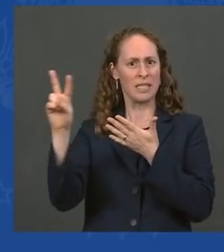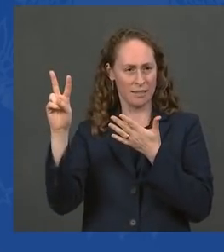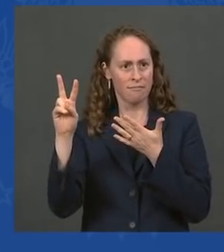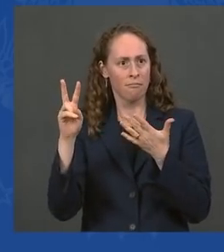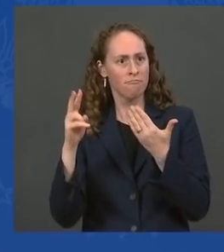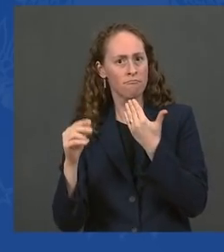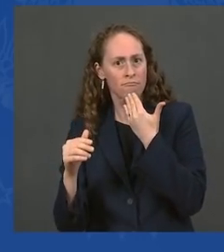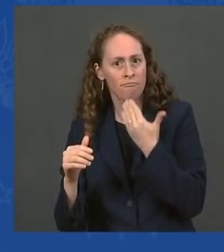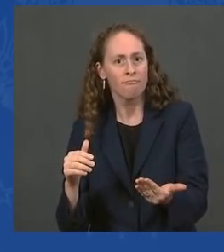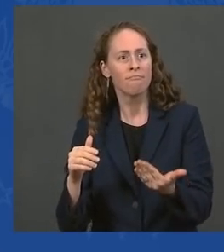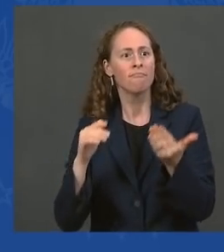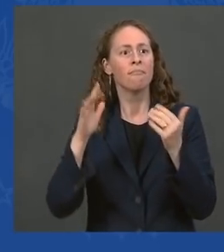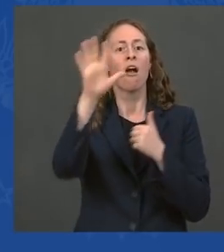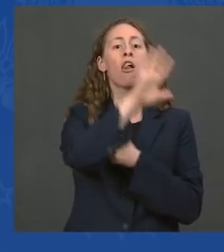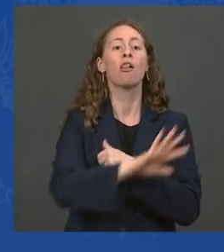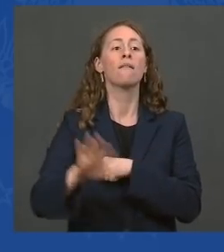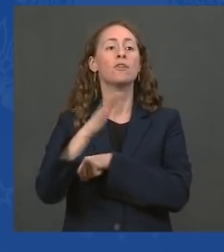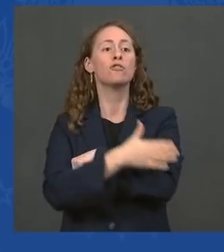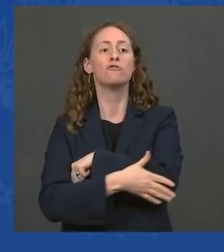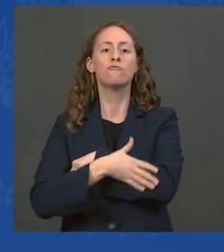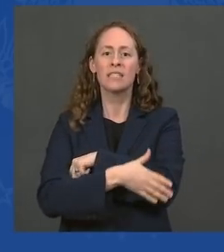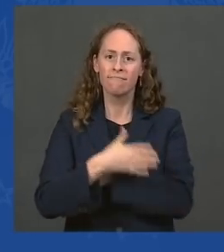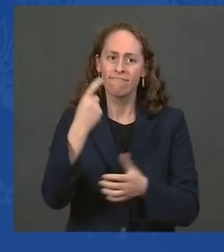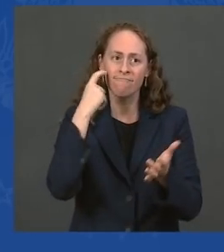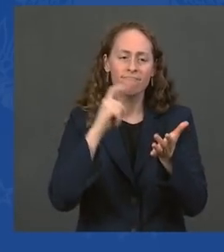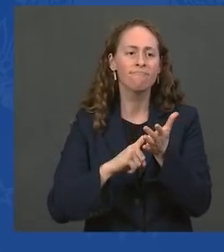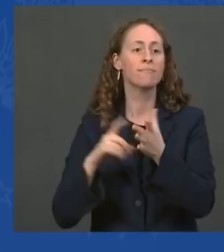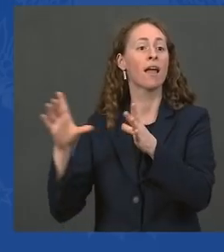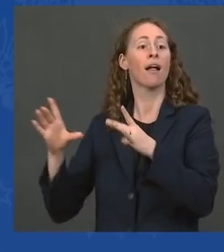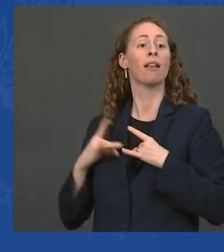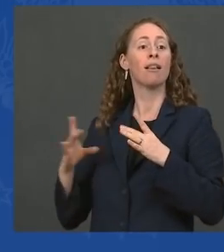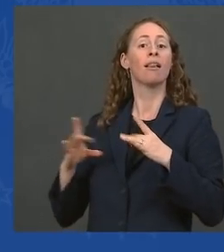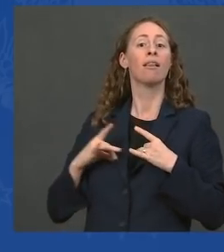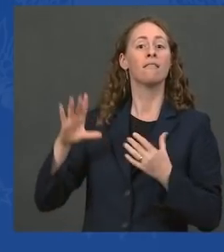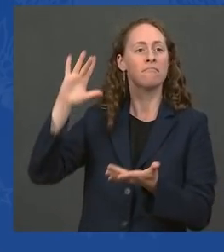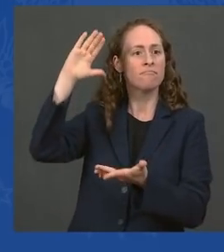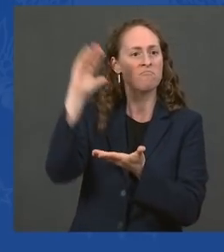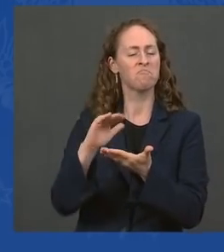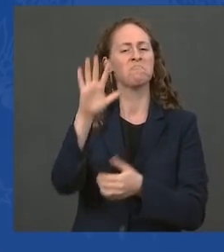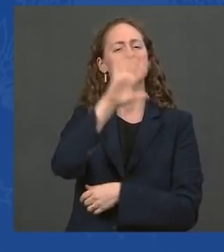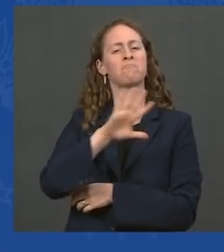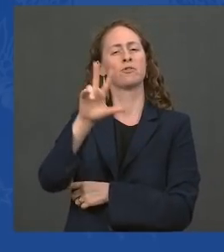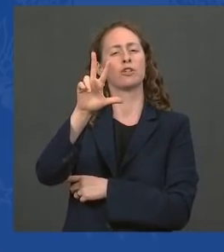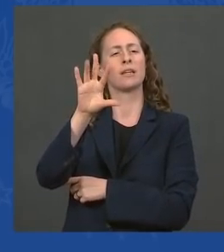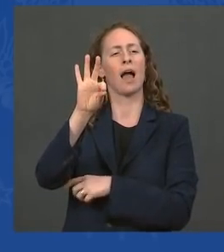Case rates are declining in 39 states and hospital rates are declining in 38 states.